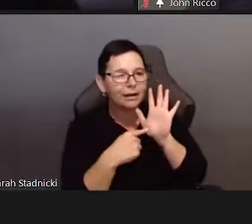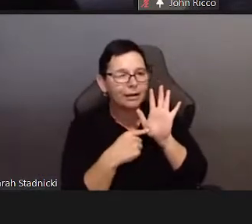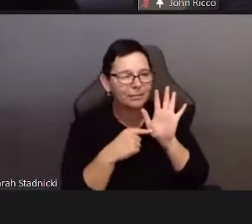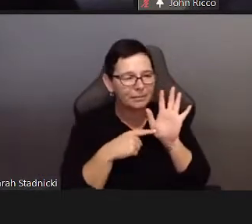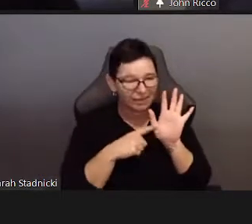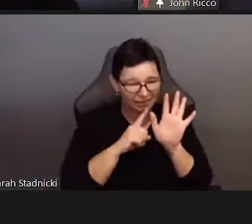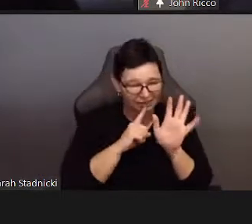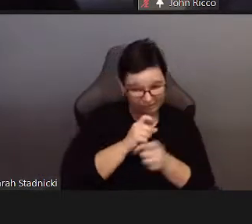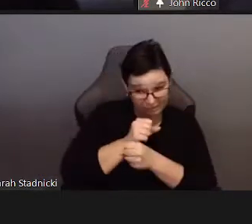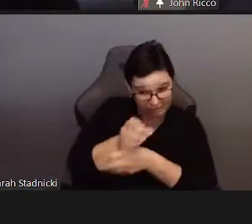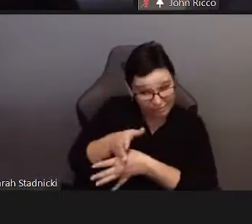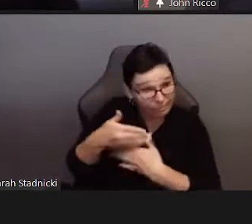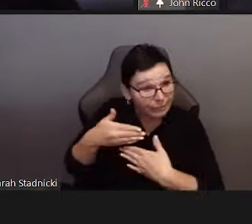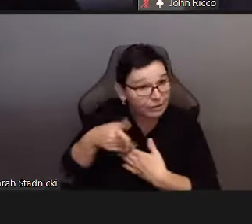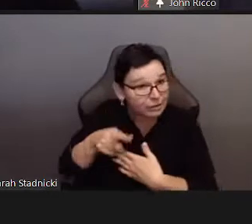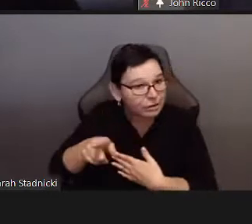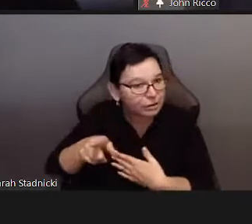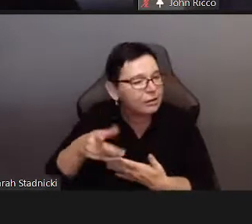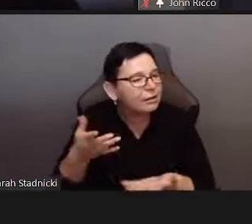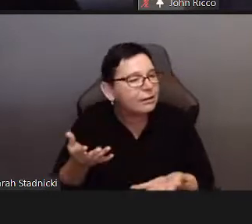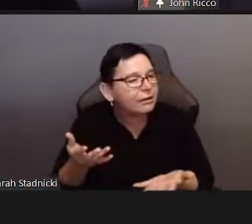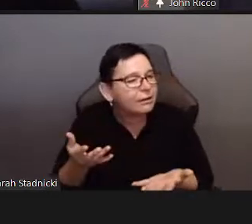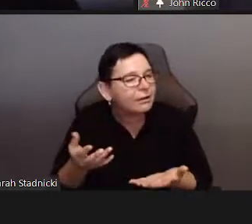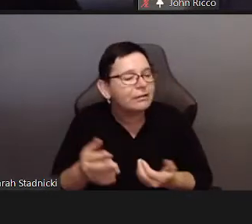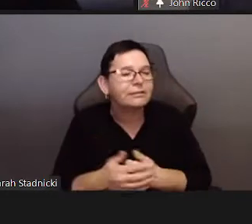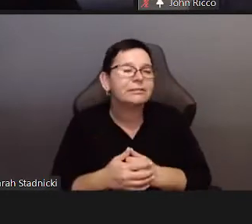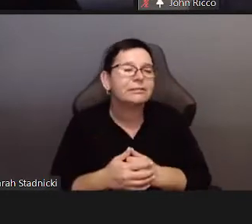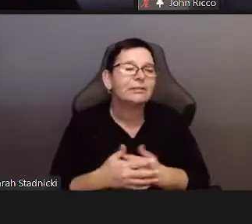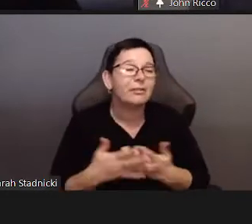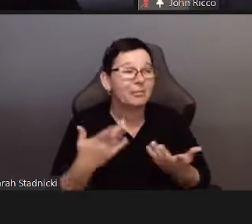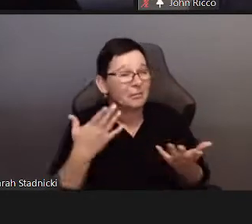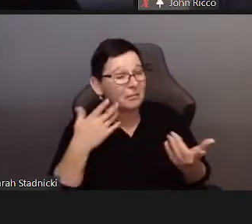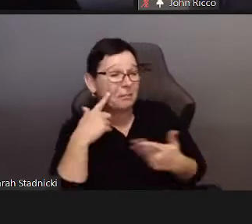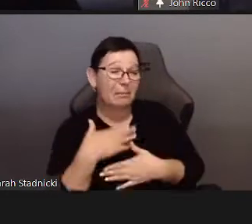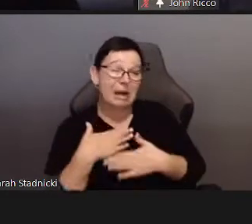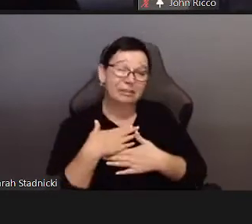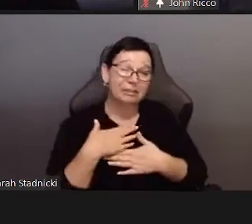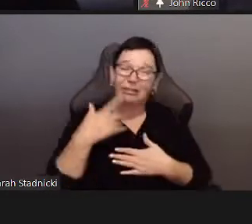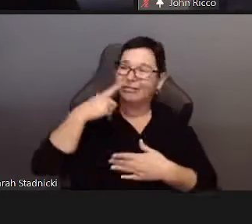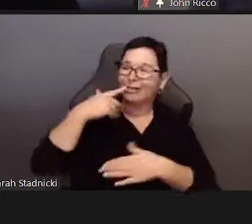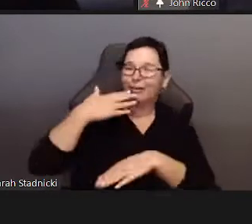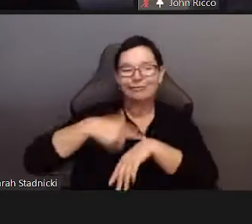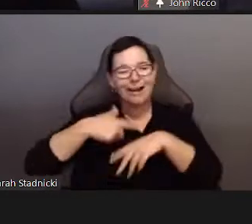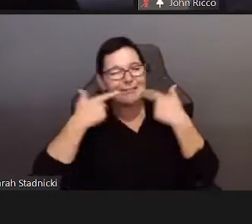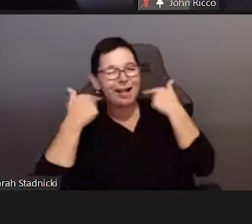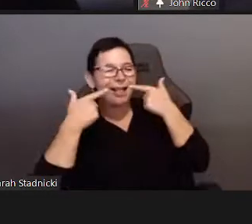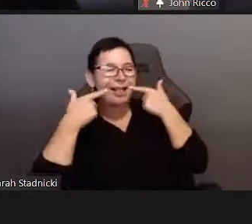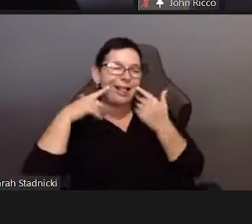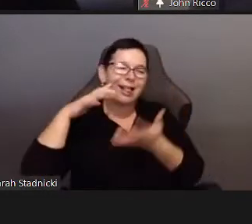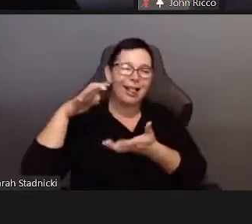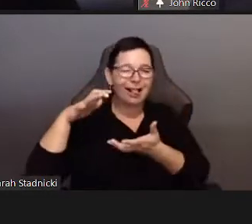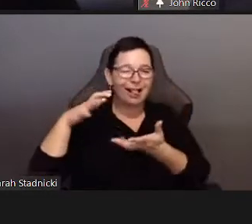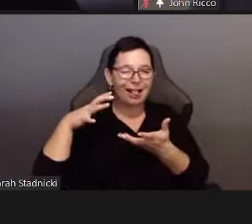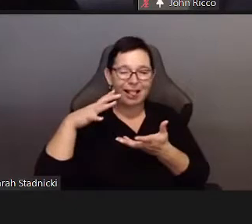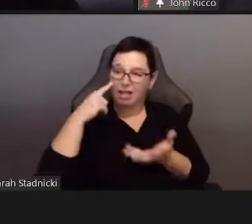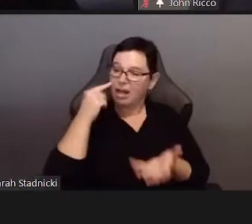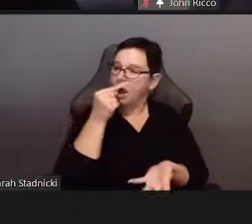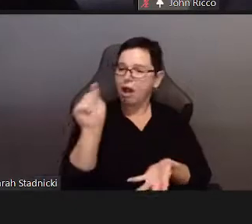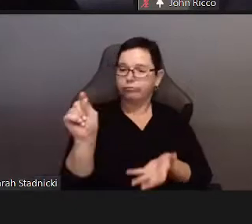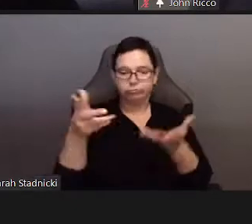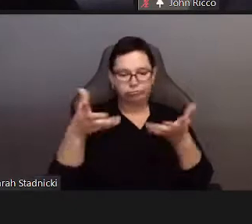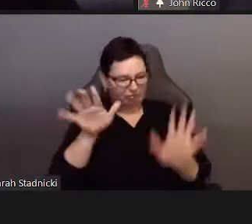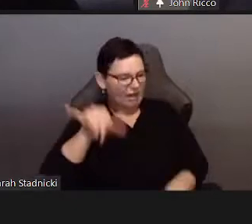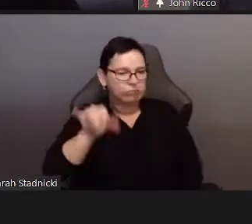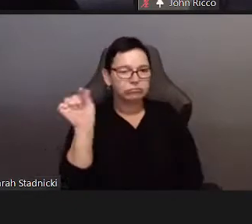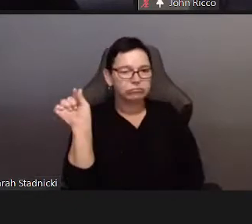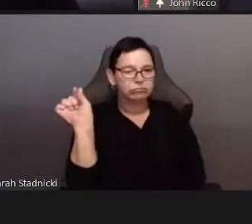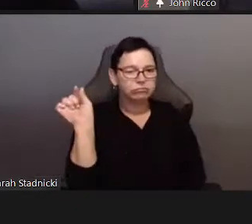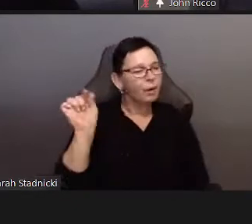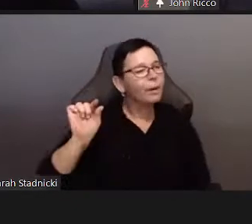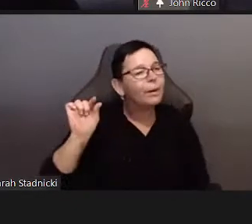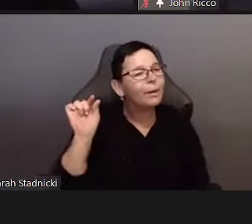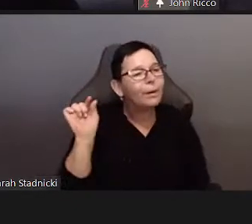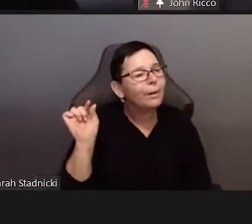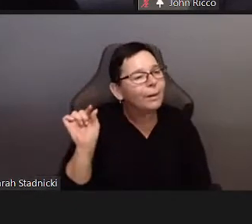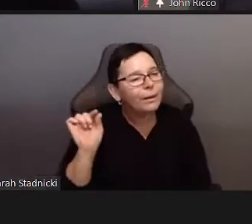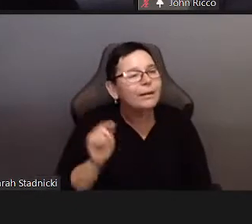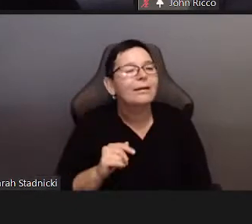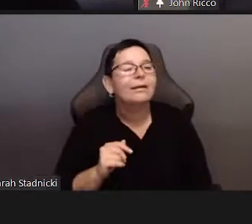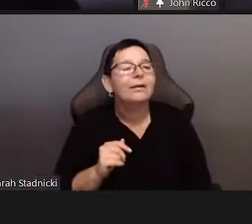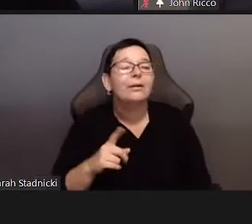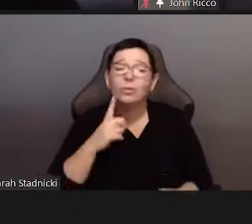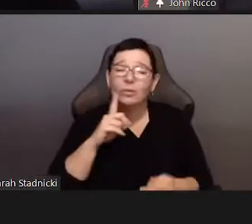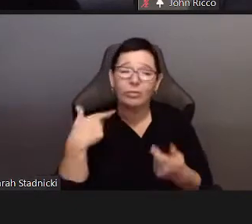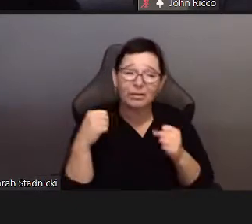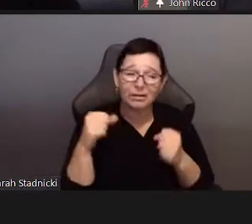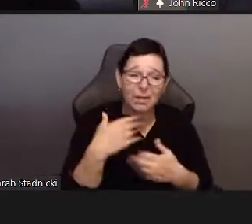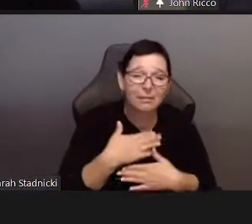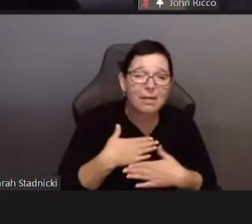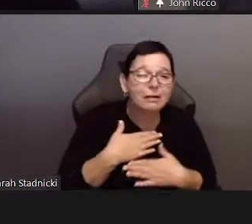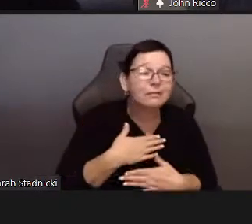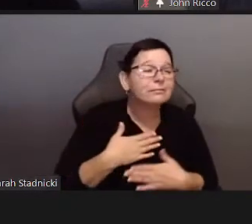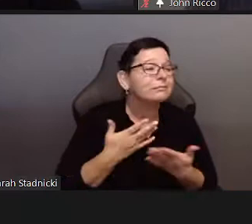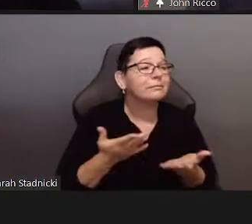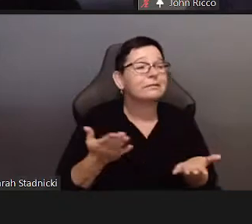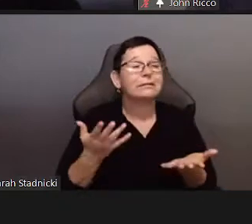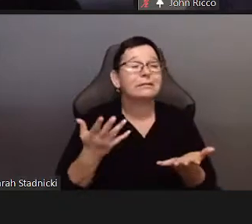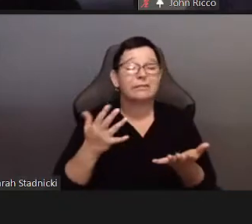I think, thinking of pleasure, that notion of excitement as something that crucially unmakes or remakes us